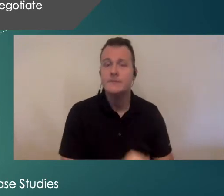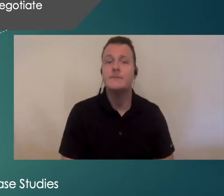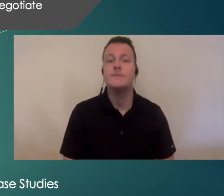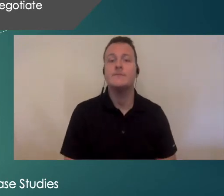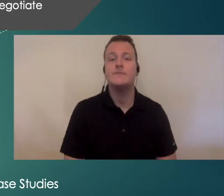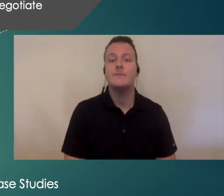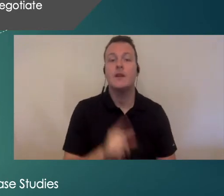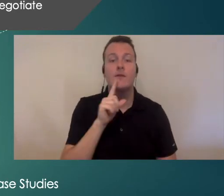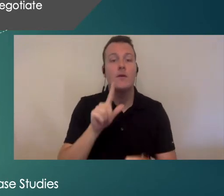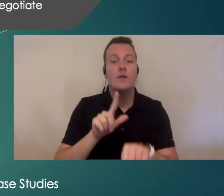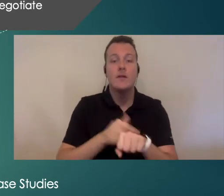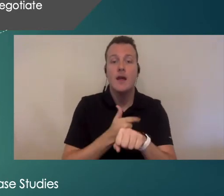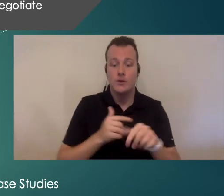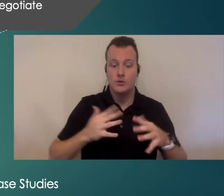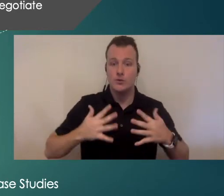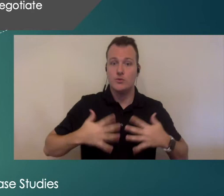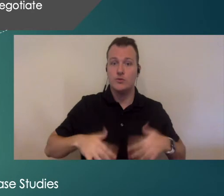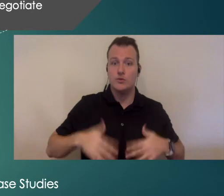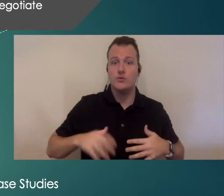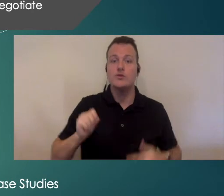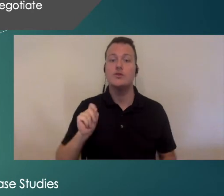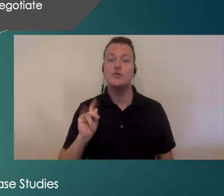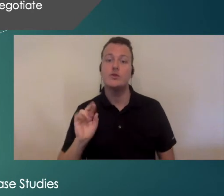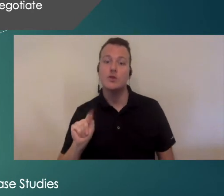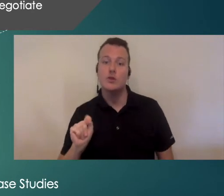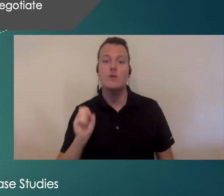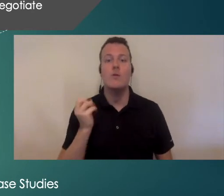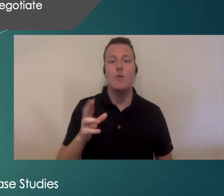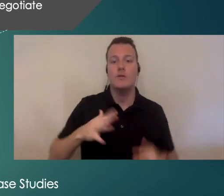you're looking at the length of your skirts or dresses, you do want to make